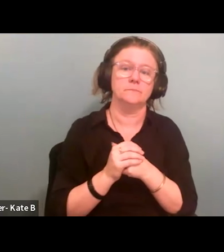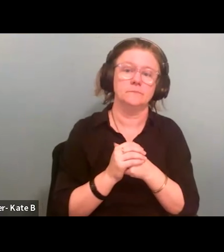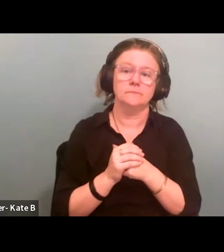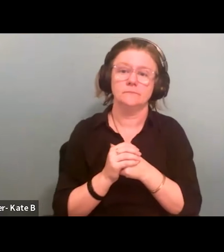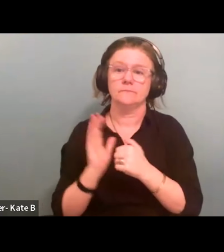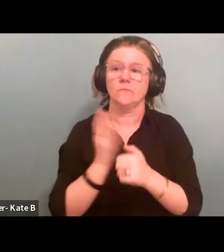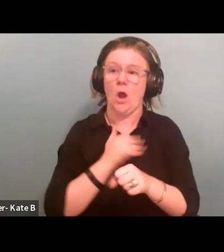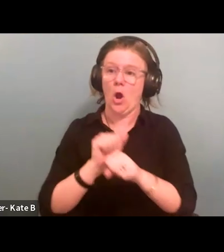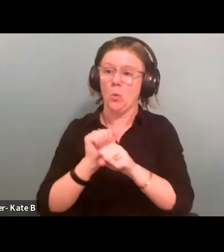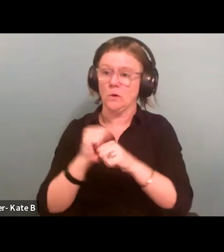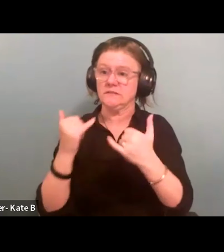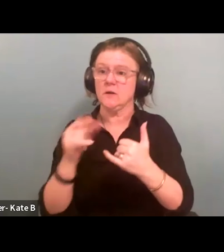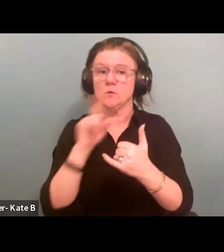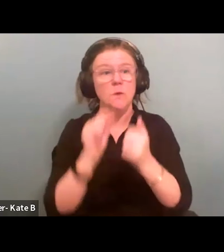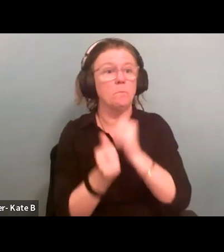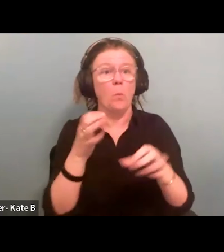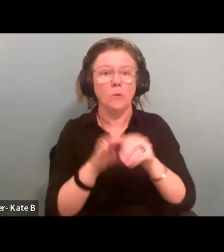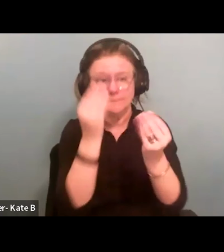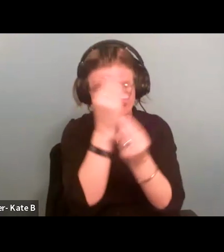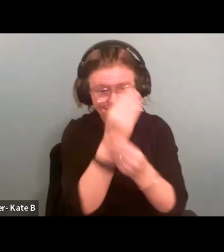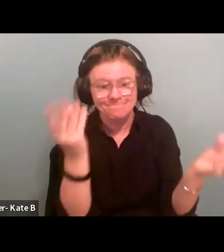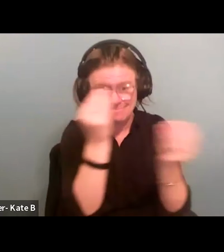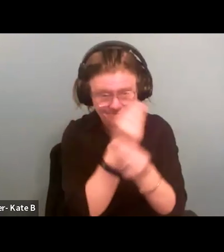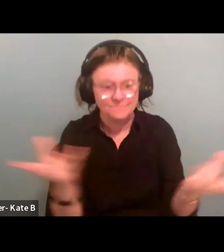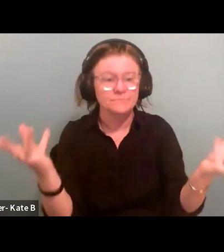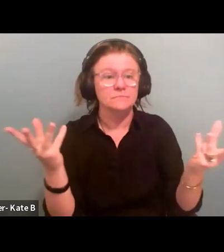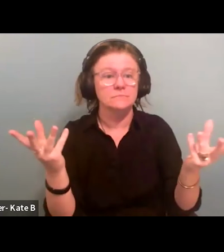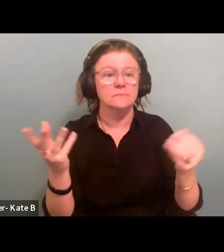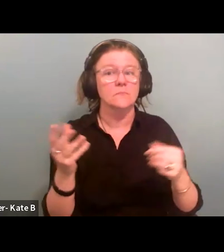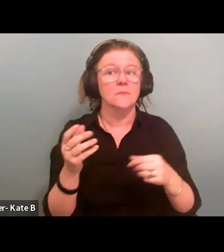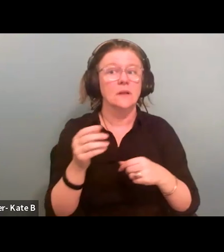is make everyone aware that they can make a report of need